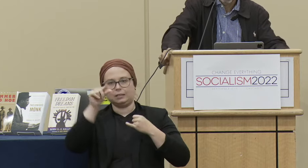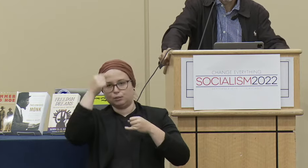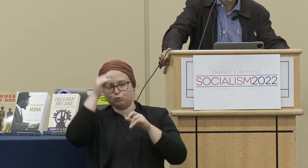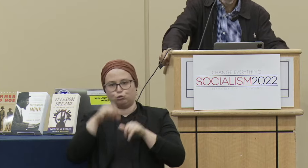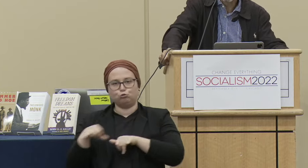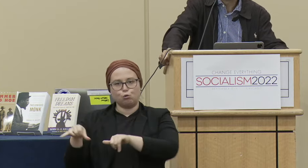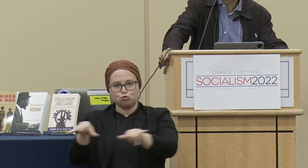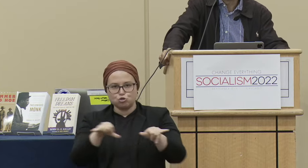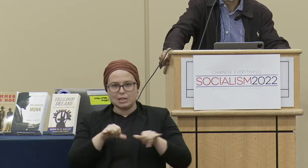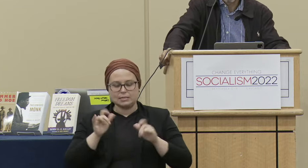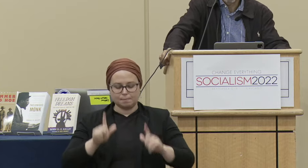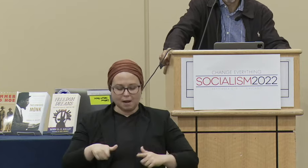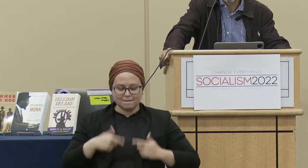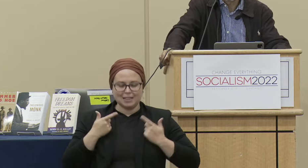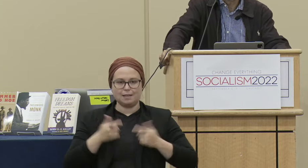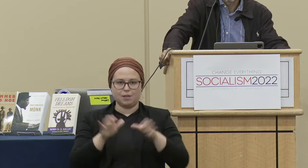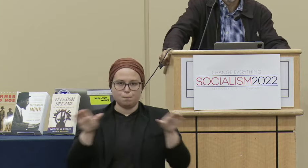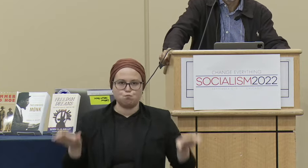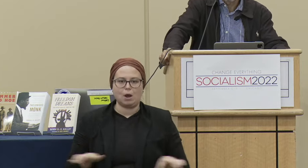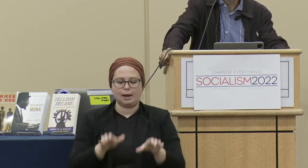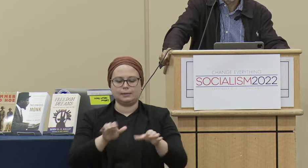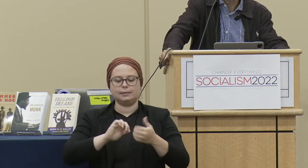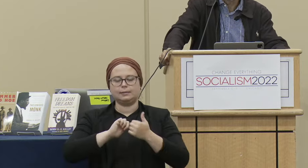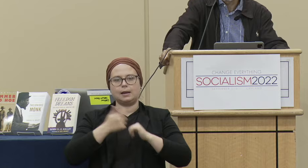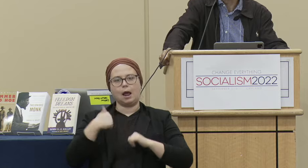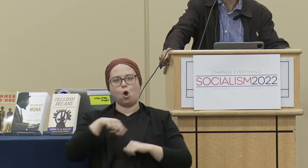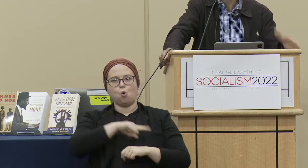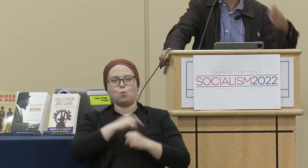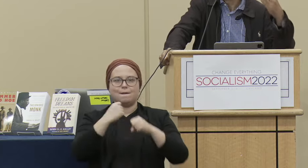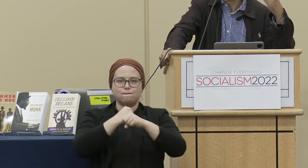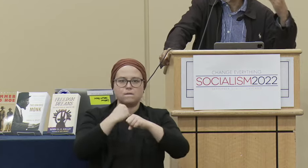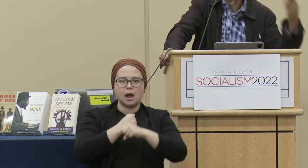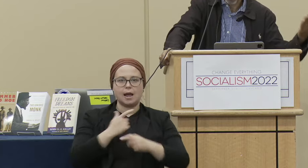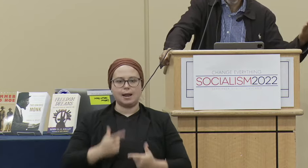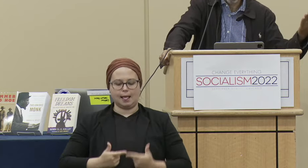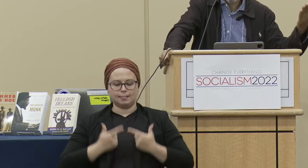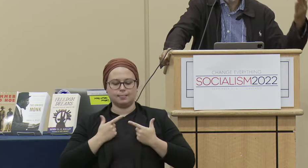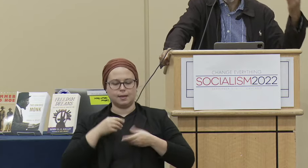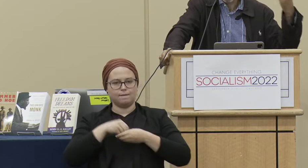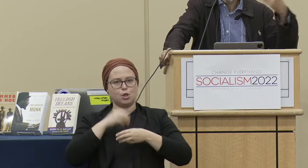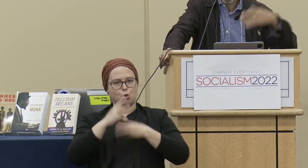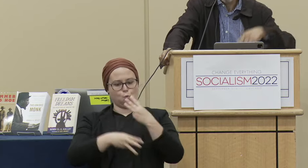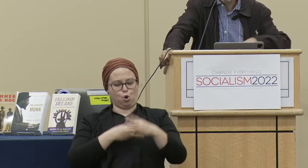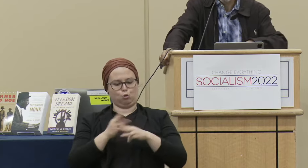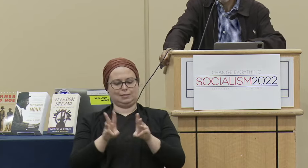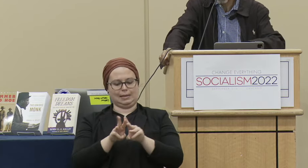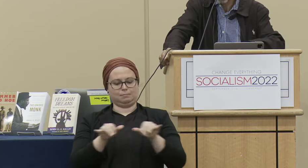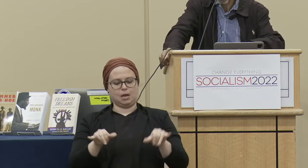which holds many of the ideas of socialism as living practice and how we fight and live and remake the world at the same